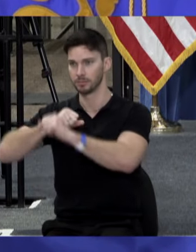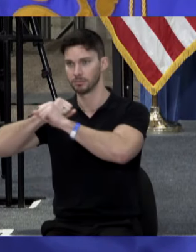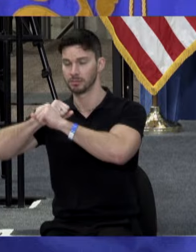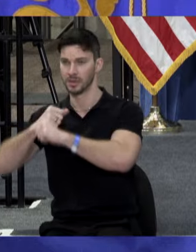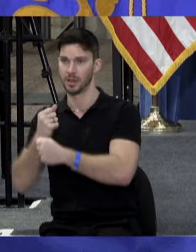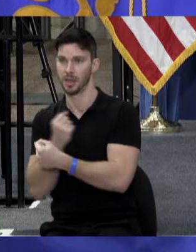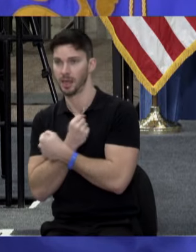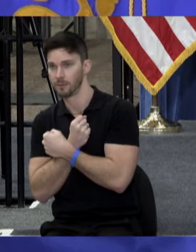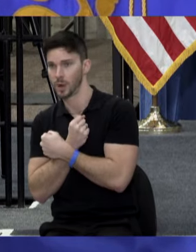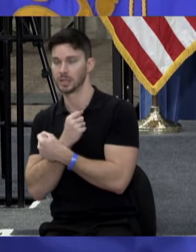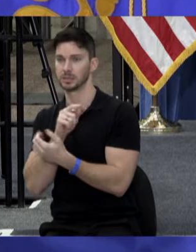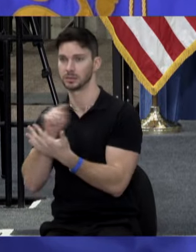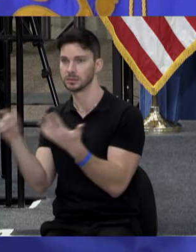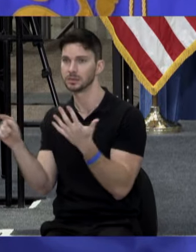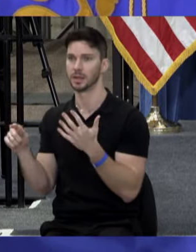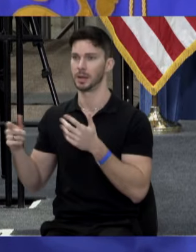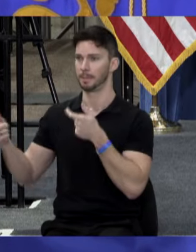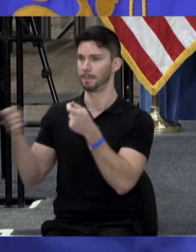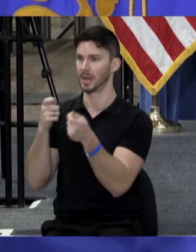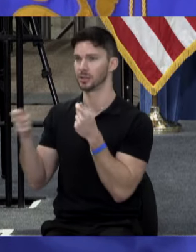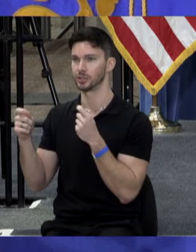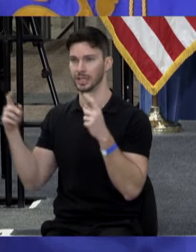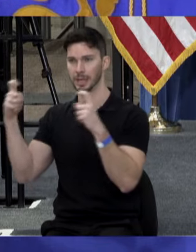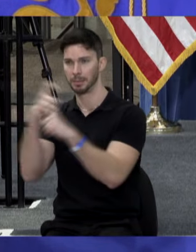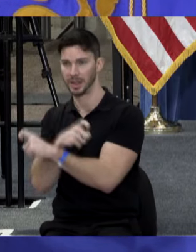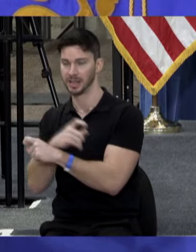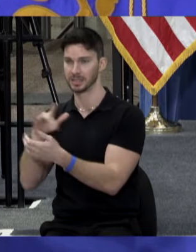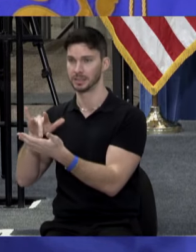managing complex medical care at home, getting loved ones up and